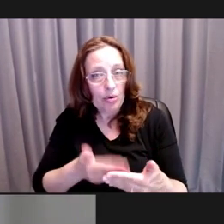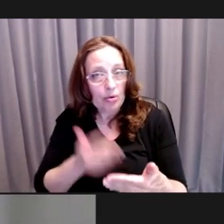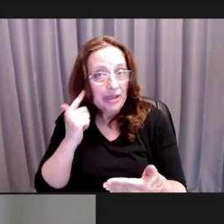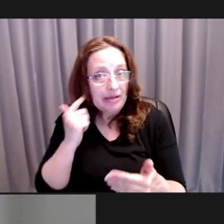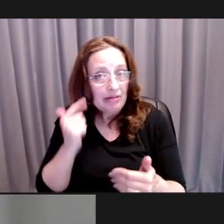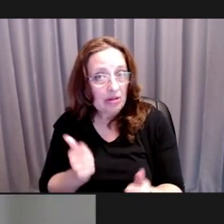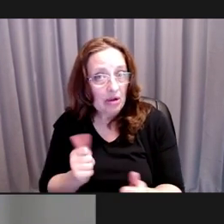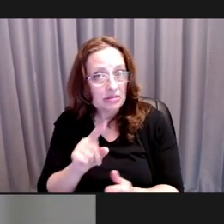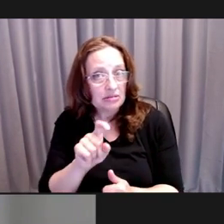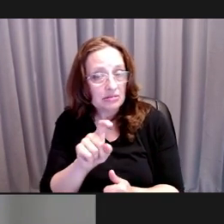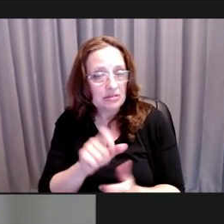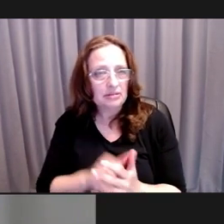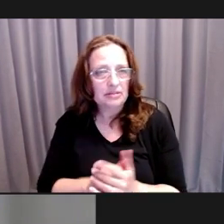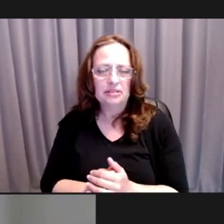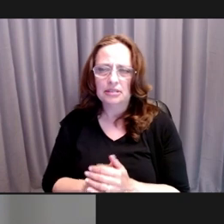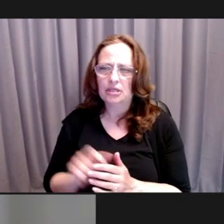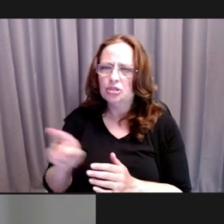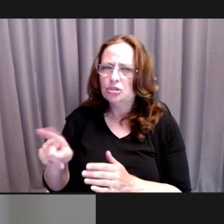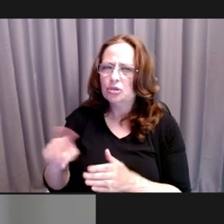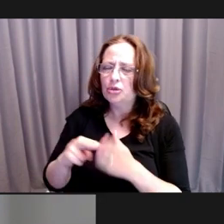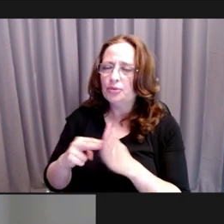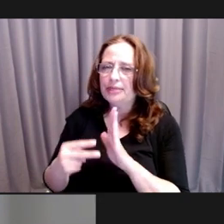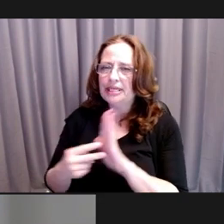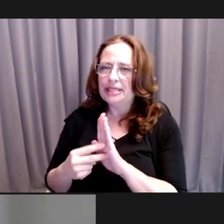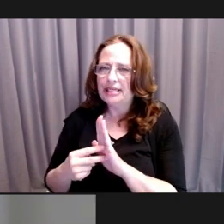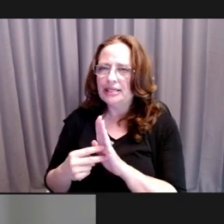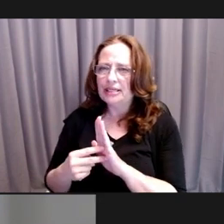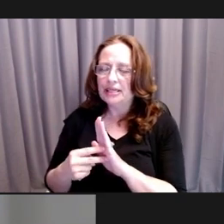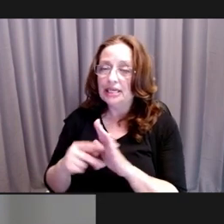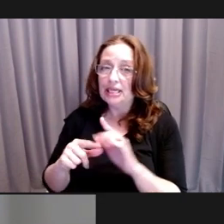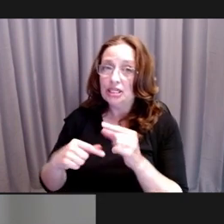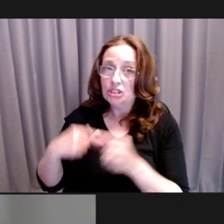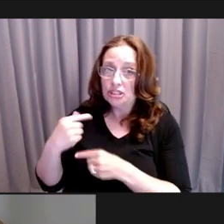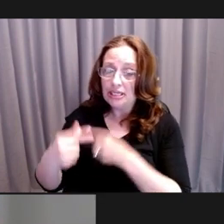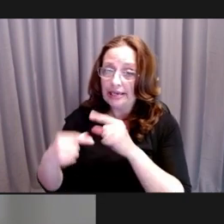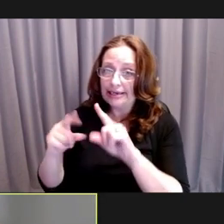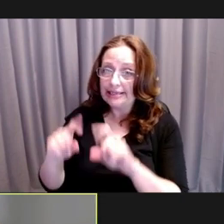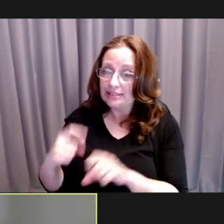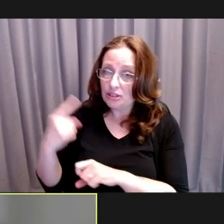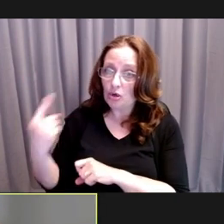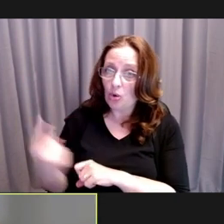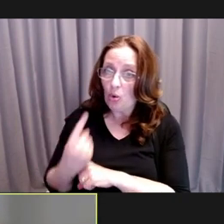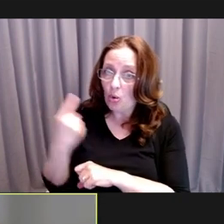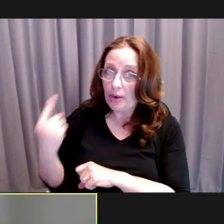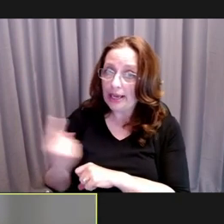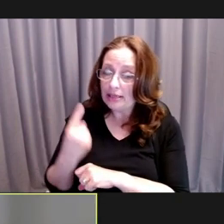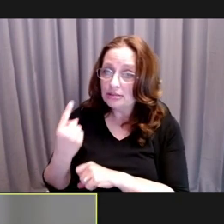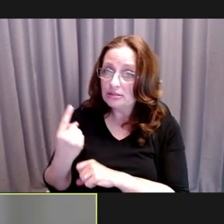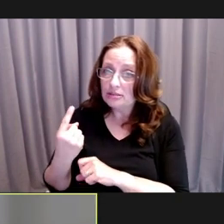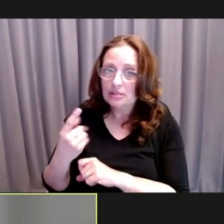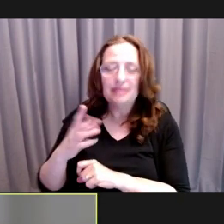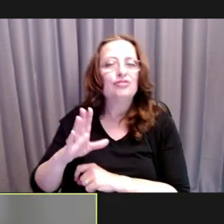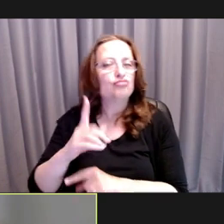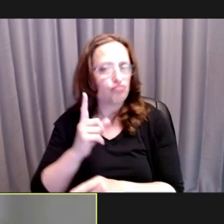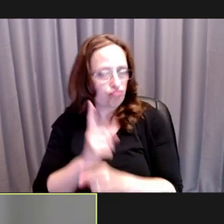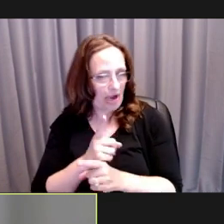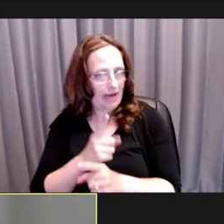So that's asking... Is genetic testing always done? Is it an automatic? Or is that something that's determined?